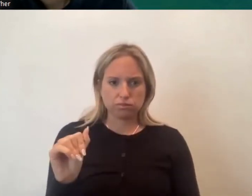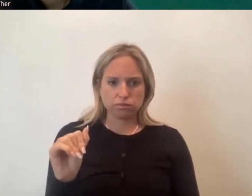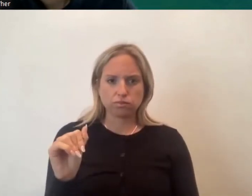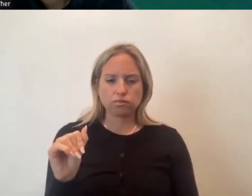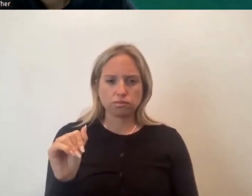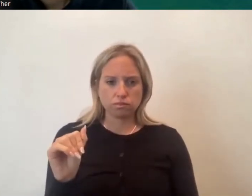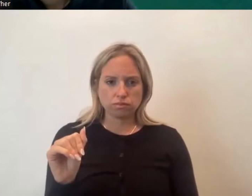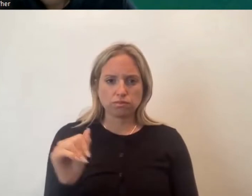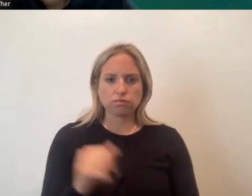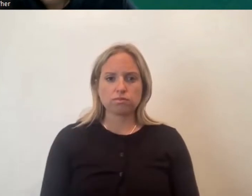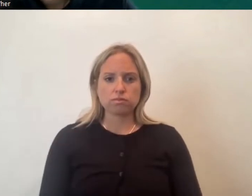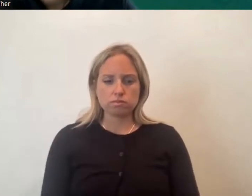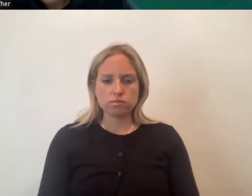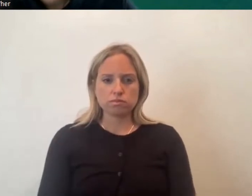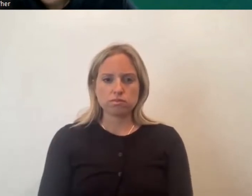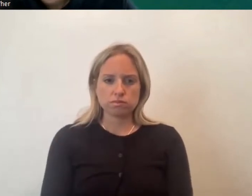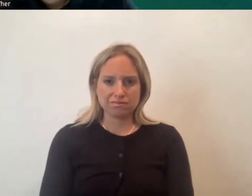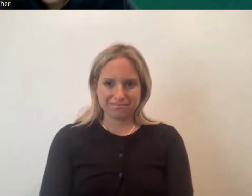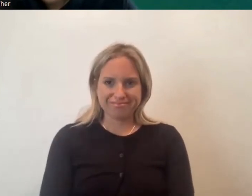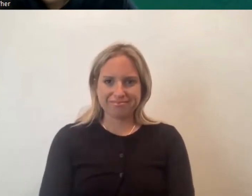Tadra: All right.